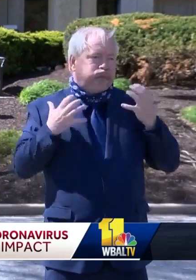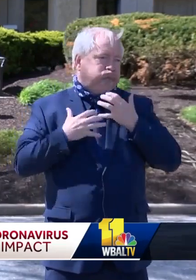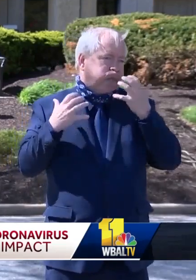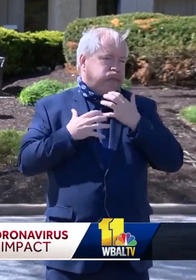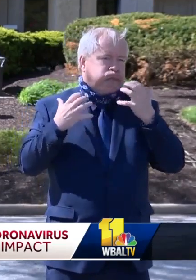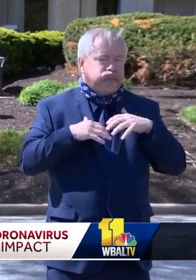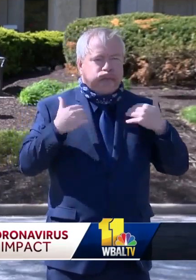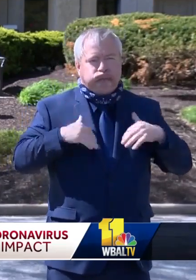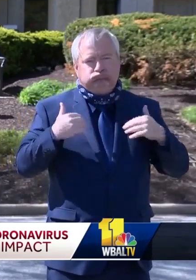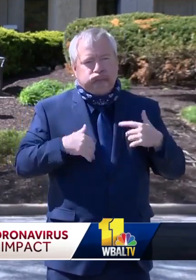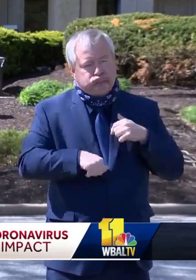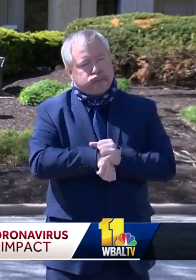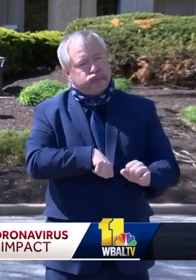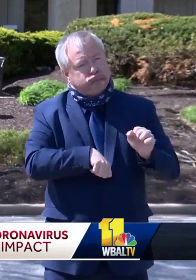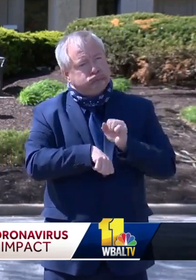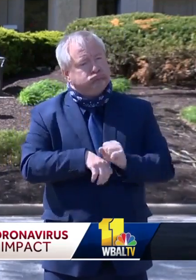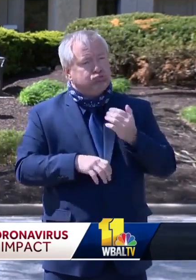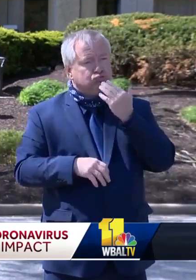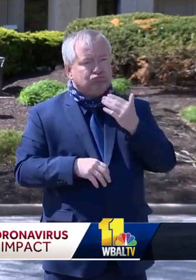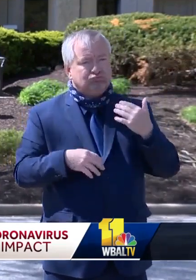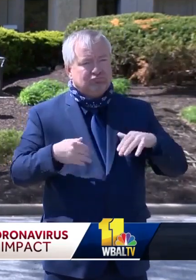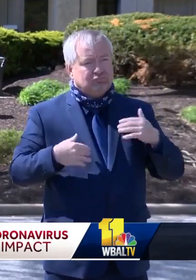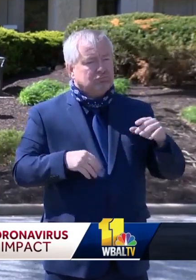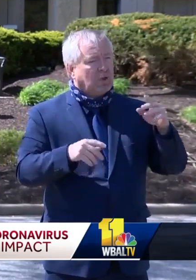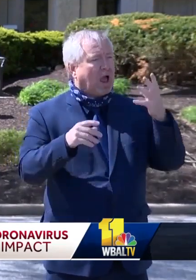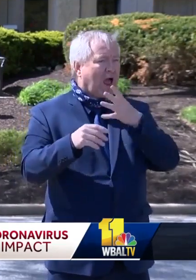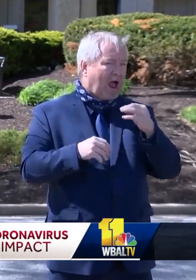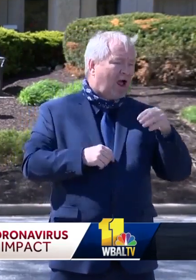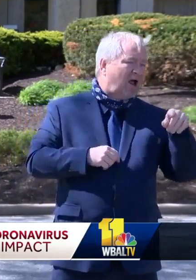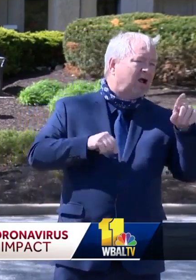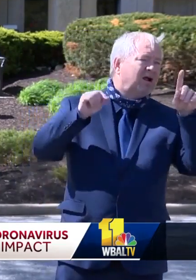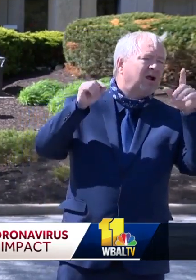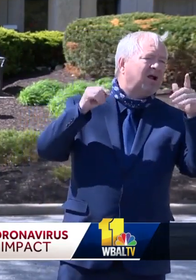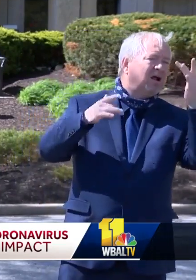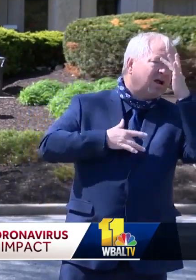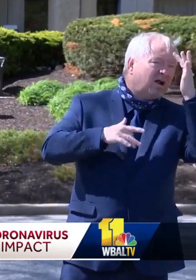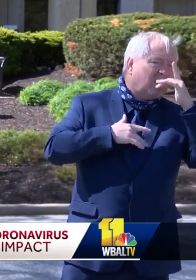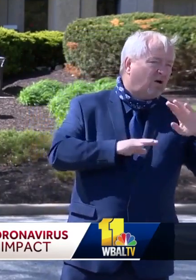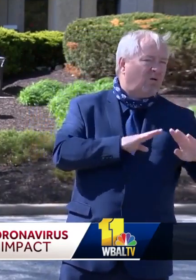ADDING ALL THOSE HOSPITAL BEDS IN ABOUT 40 DAYS IS AN UNBELIEVABLE COMPLIMENT.